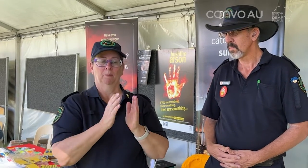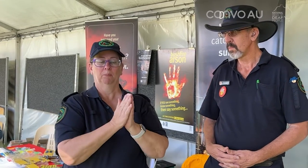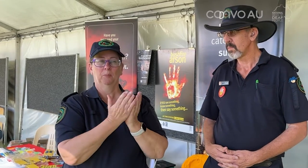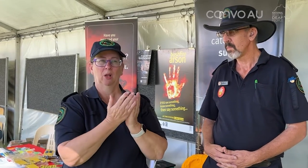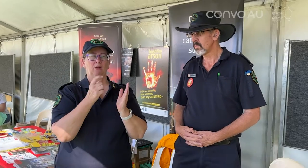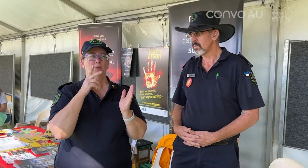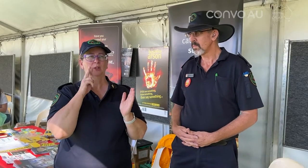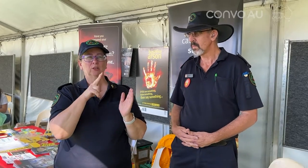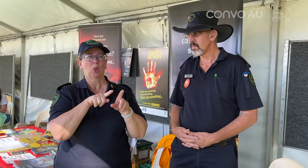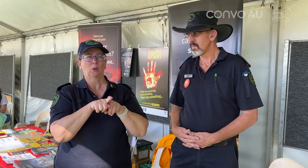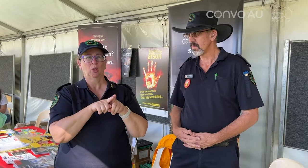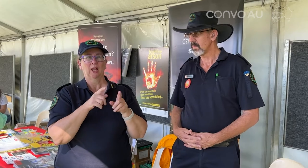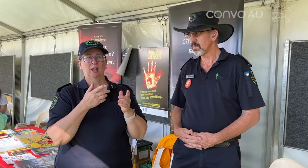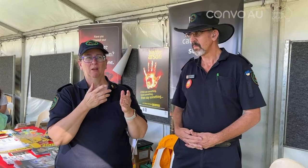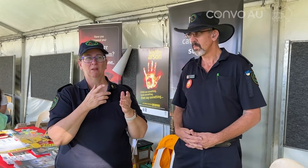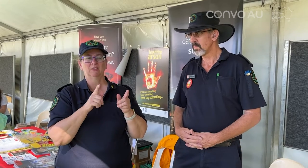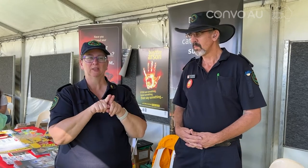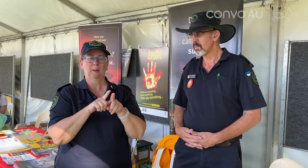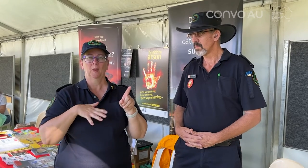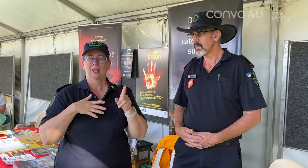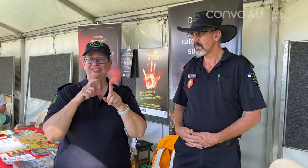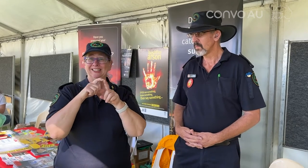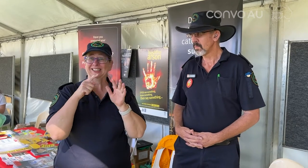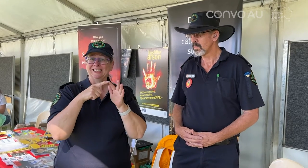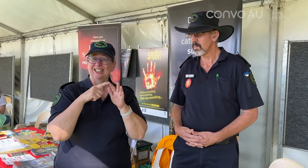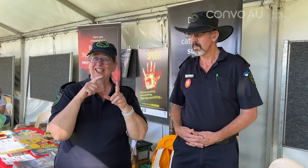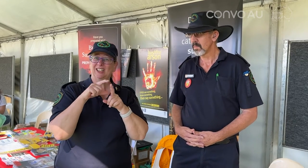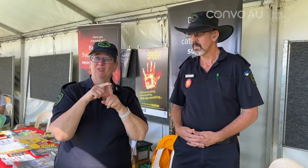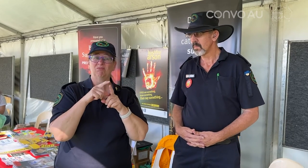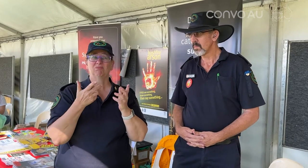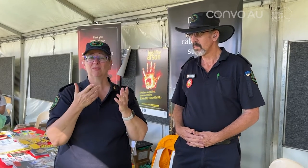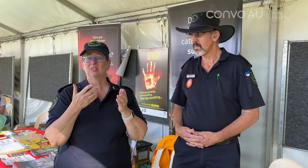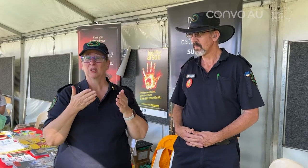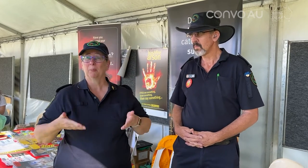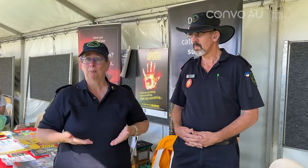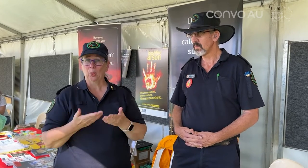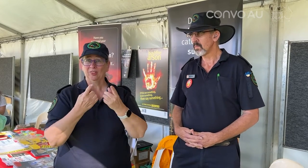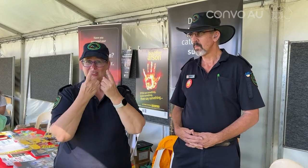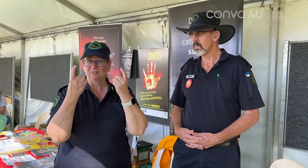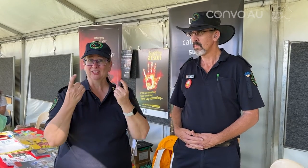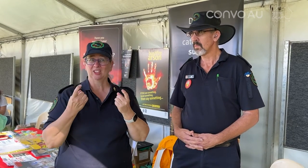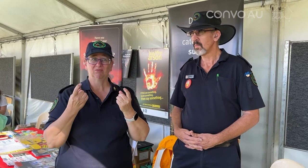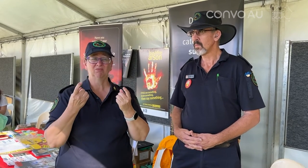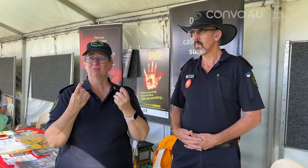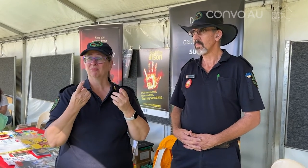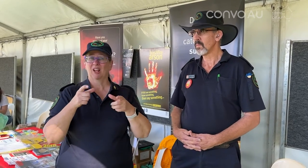They need to write their emergency plan and make sure important deeds like their birth certificate,